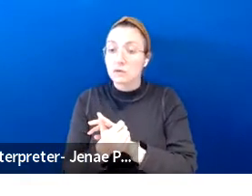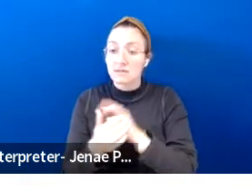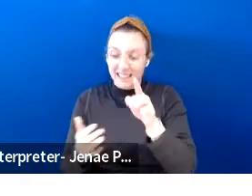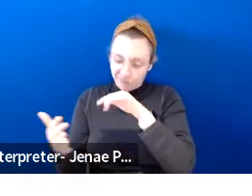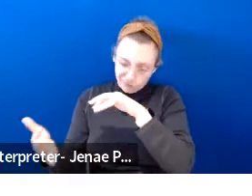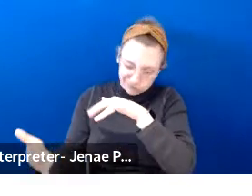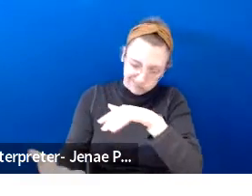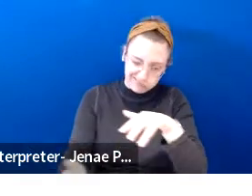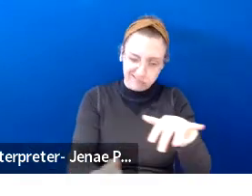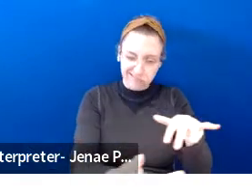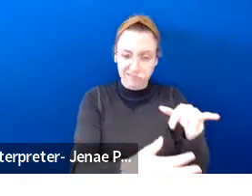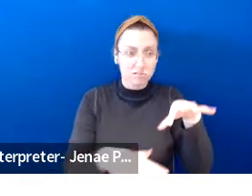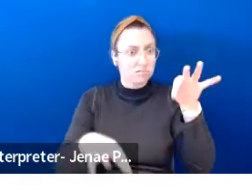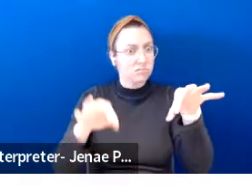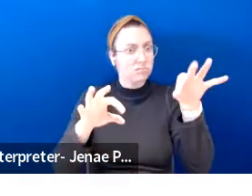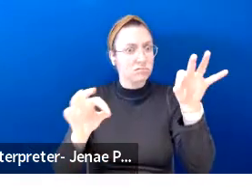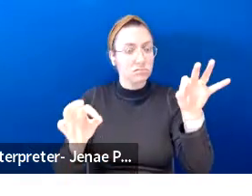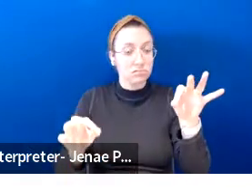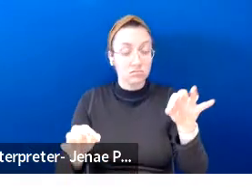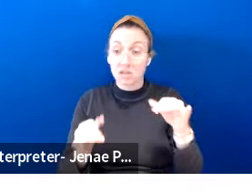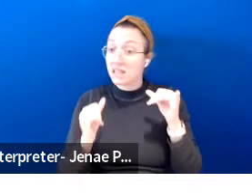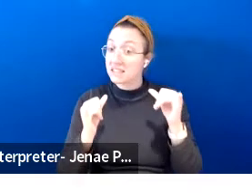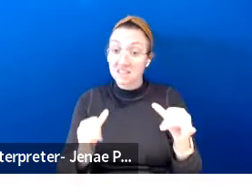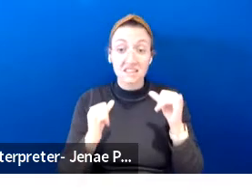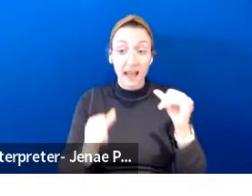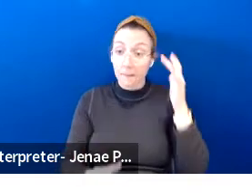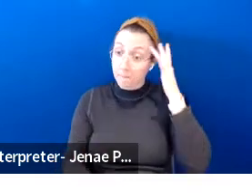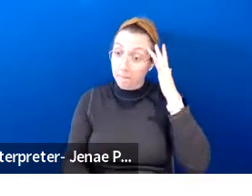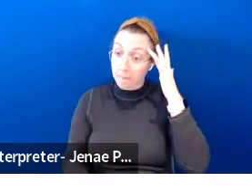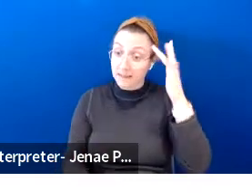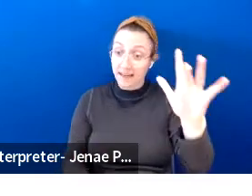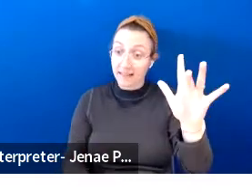and students with the same intelligence that had a higher level of hope